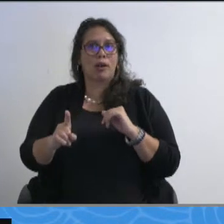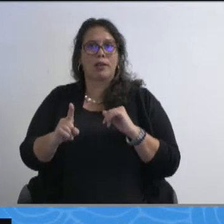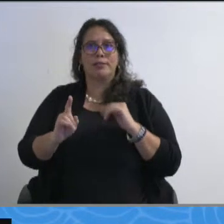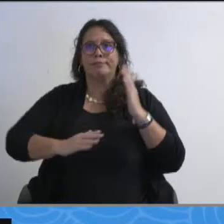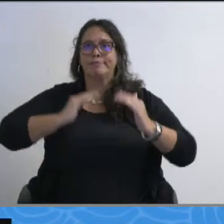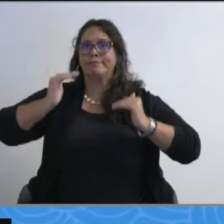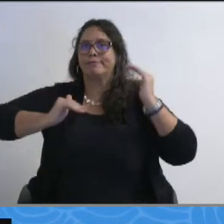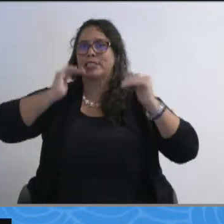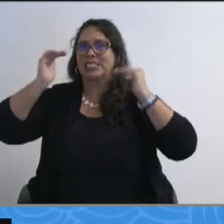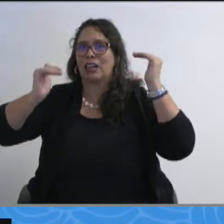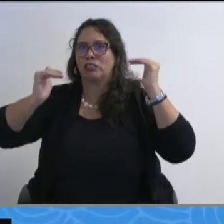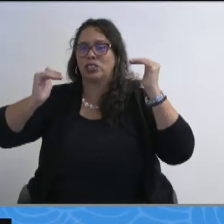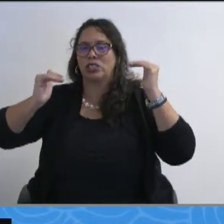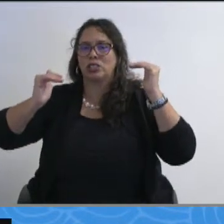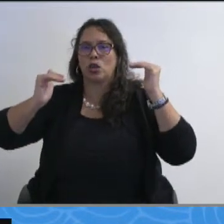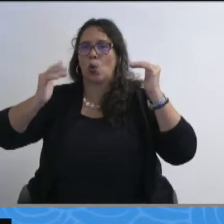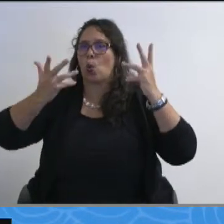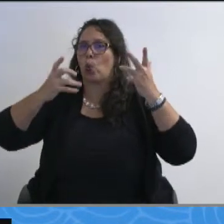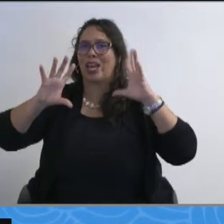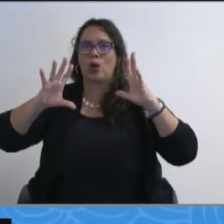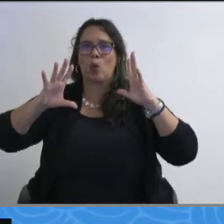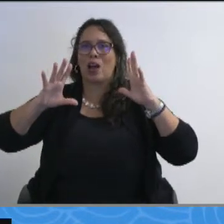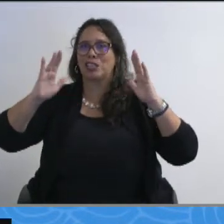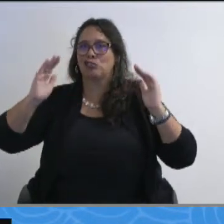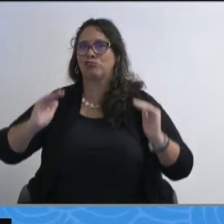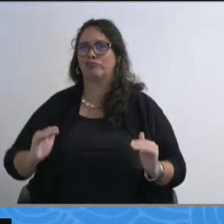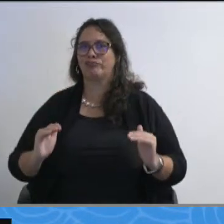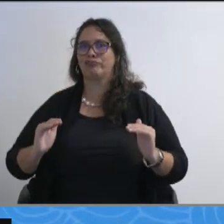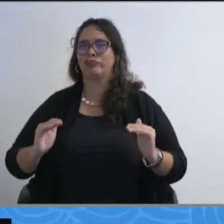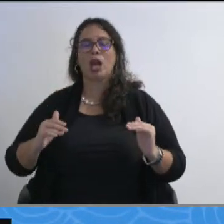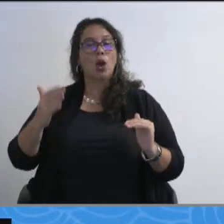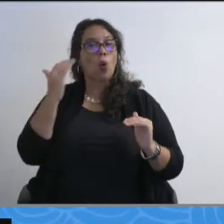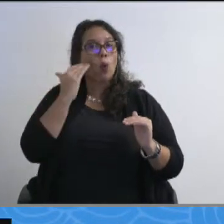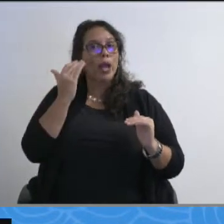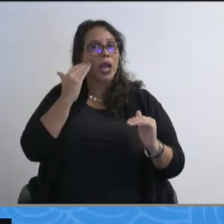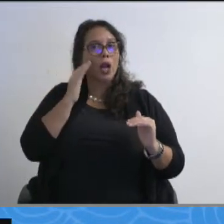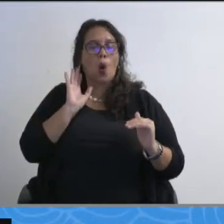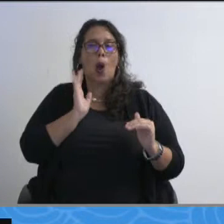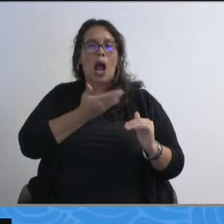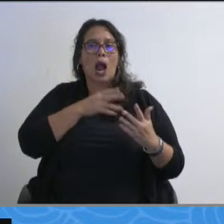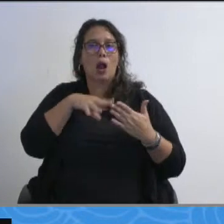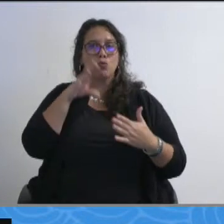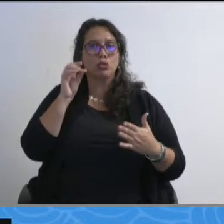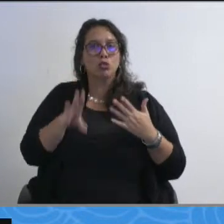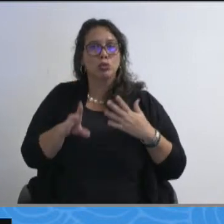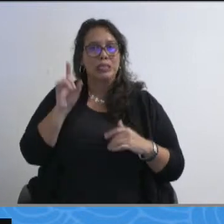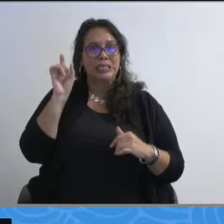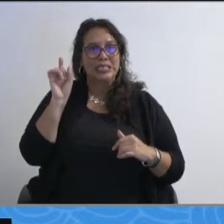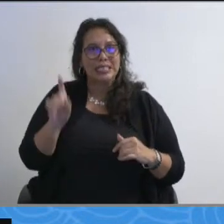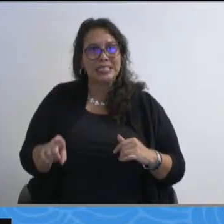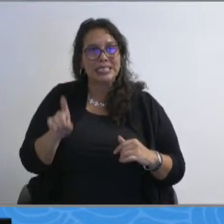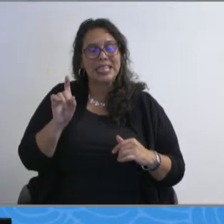We don't want to remediate when we know that our students need some remediation.